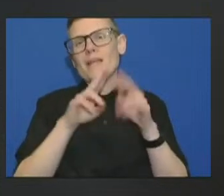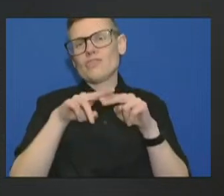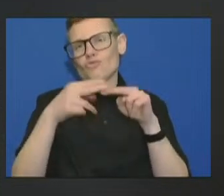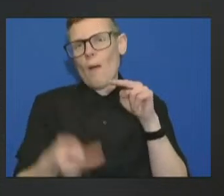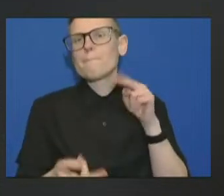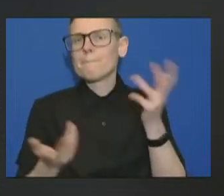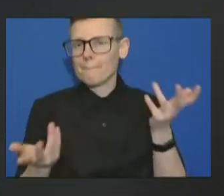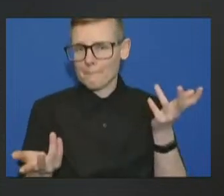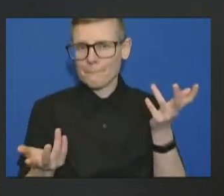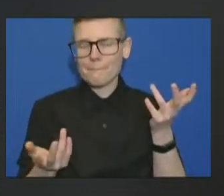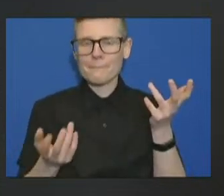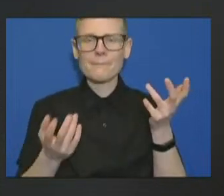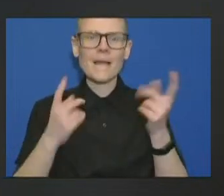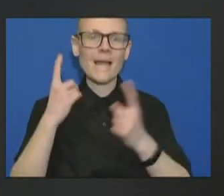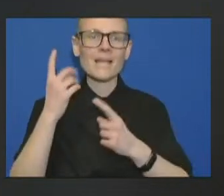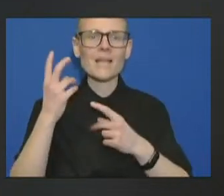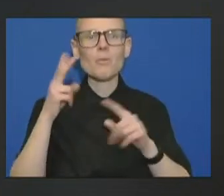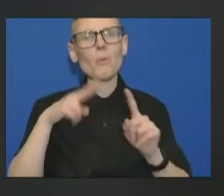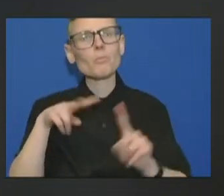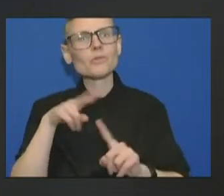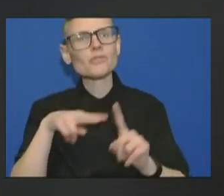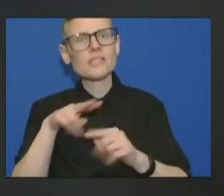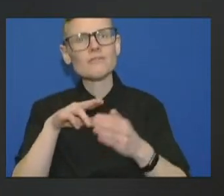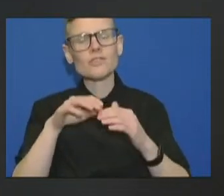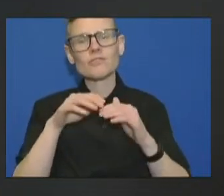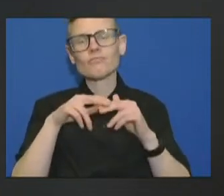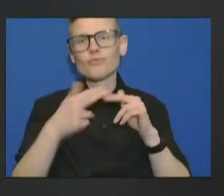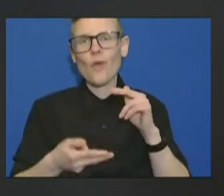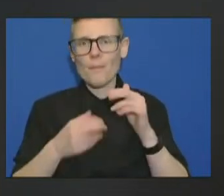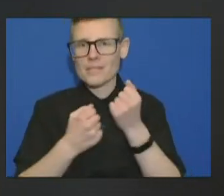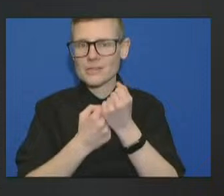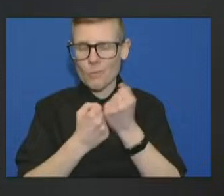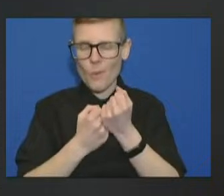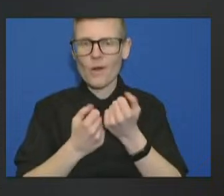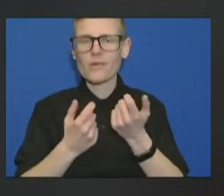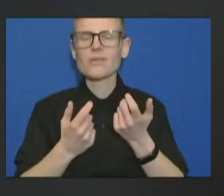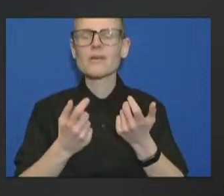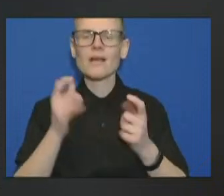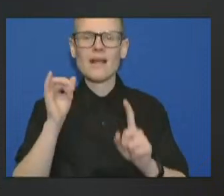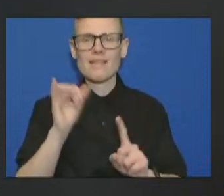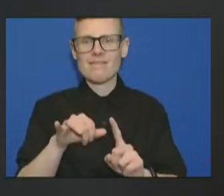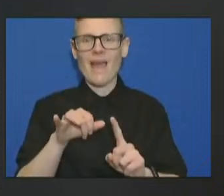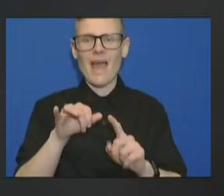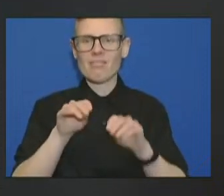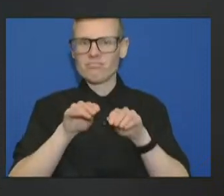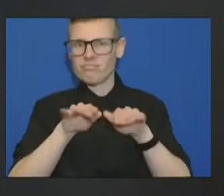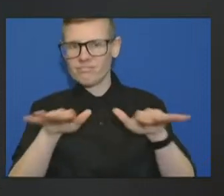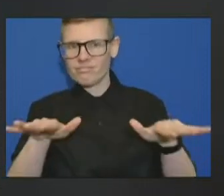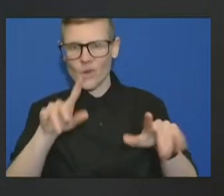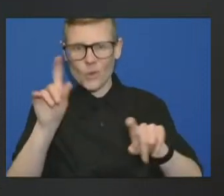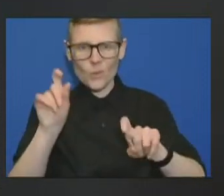referencing is there has been a drop in enrollment and perceived